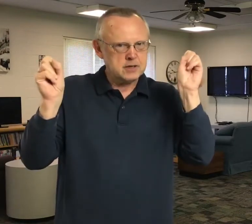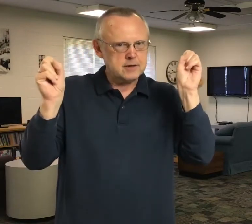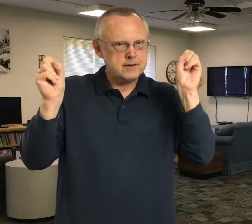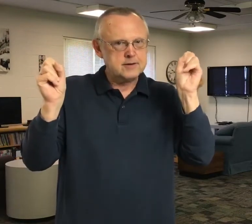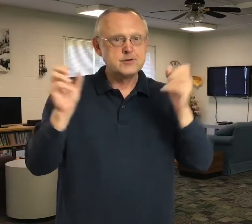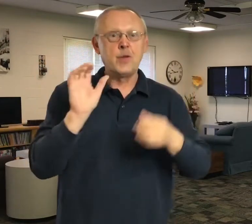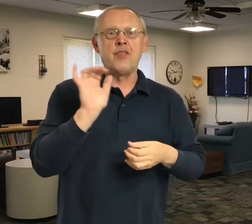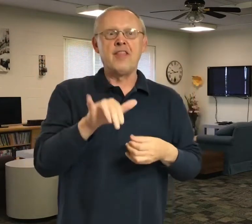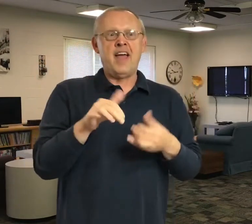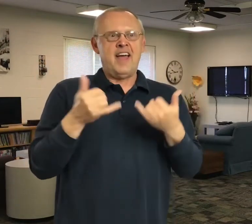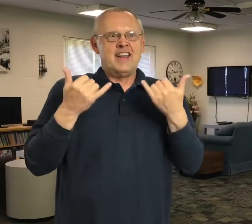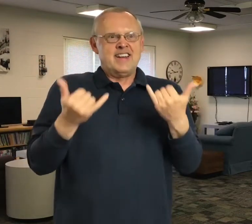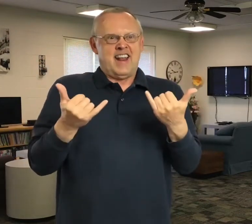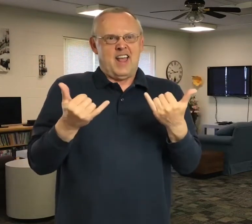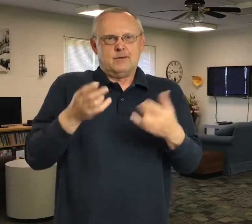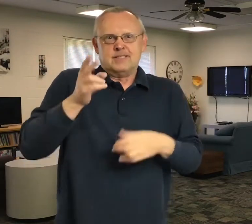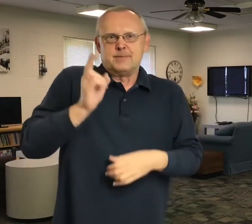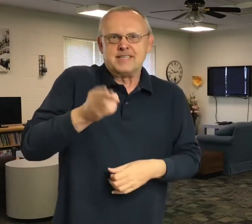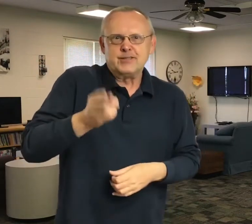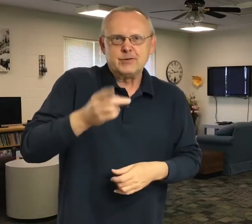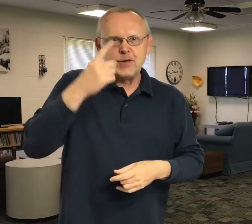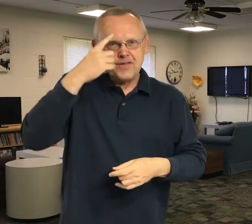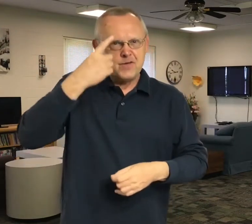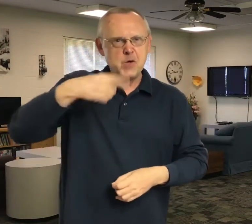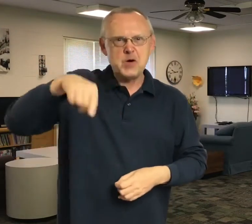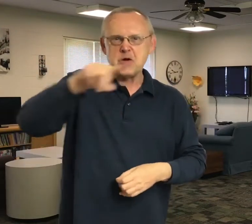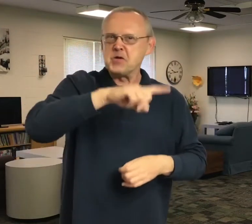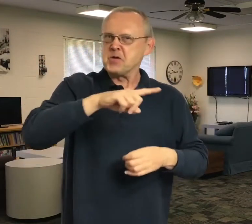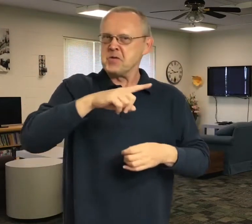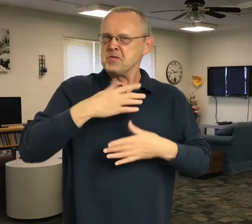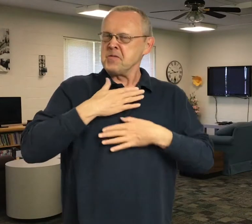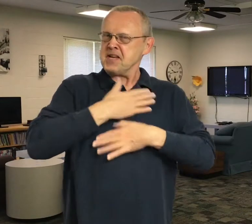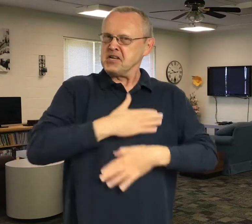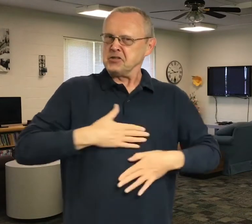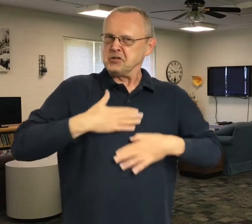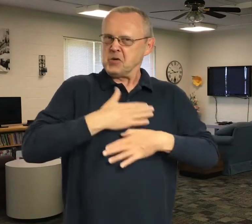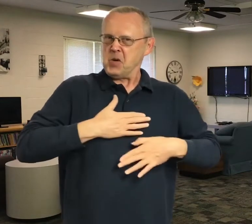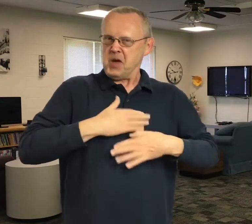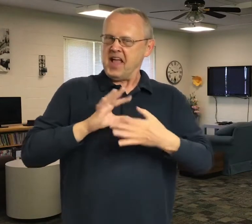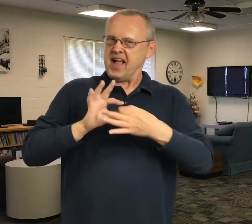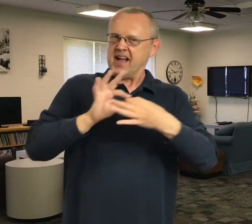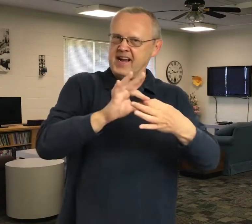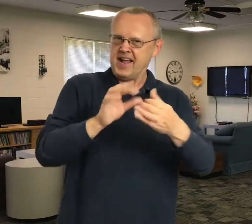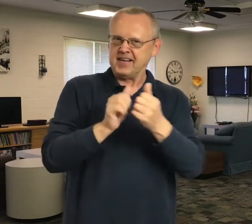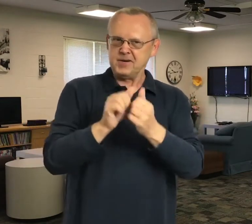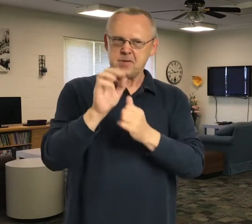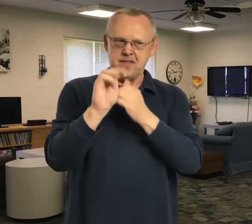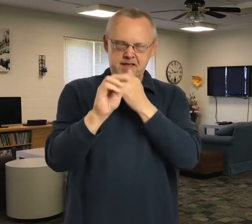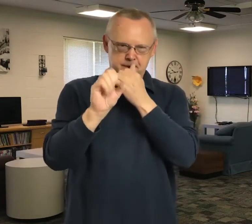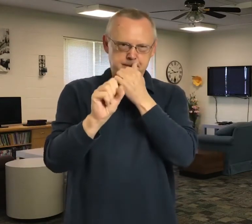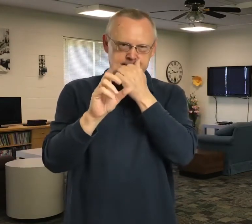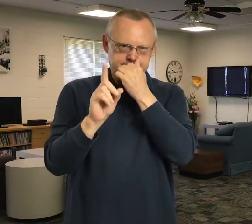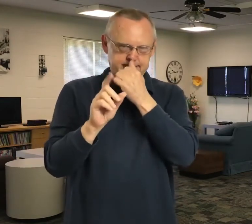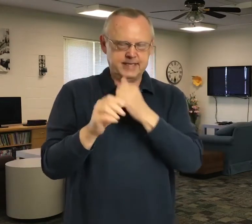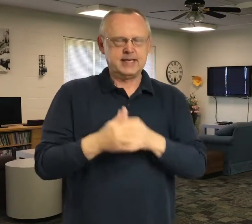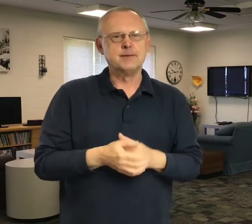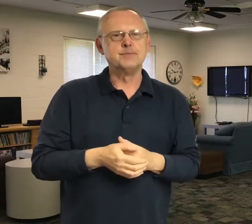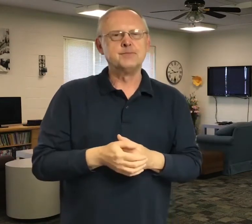and Mr. McKee was the third superintendent. That's our history portion for your enjoyment.